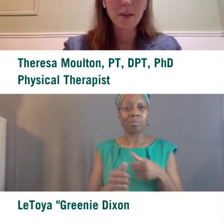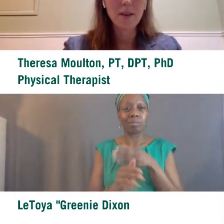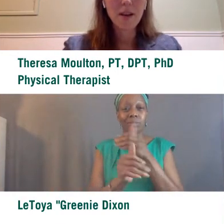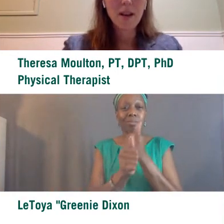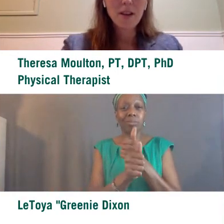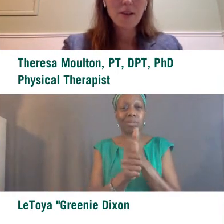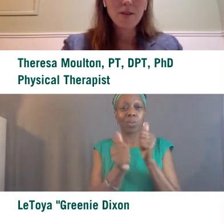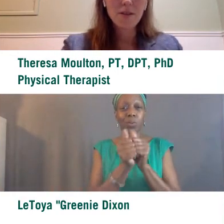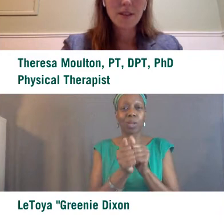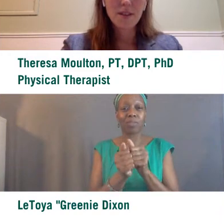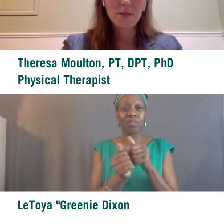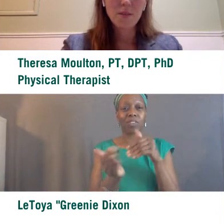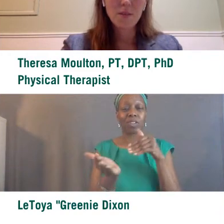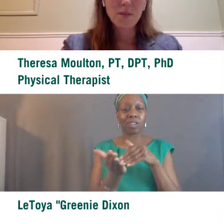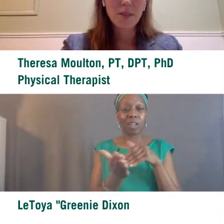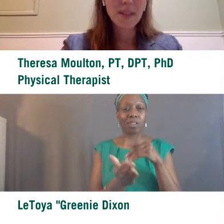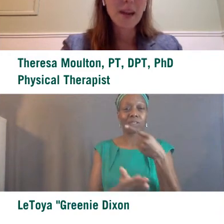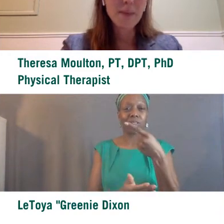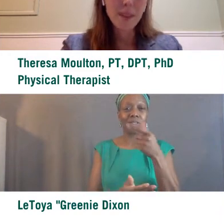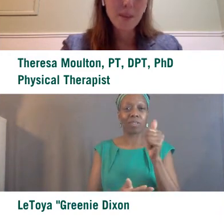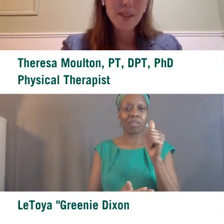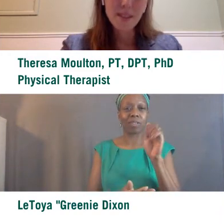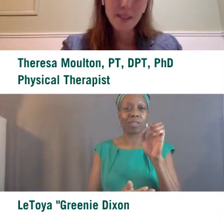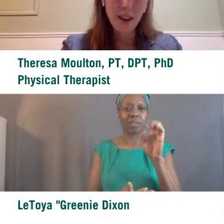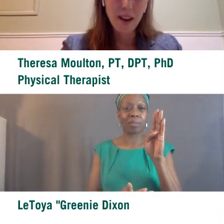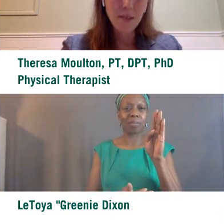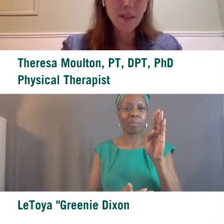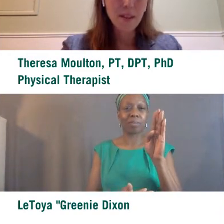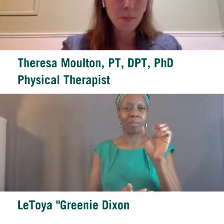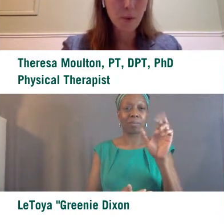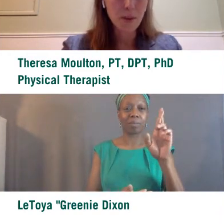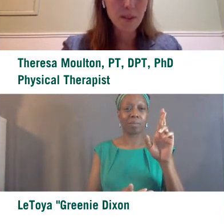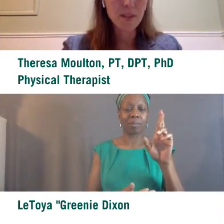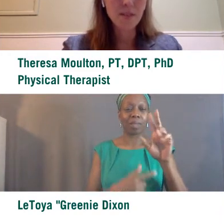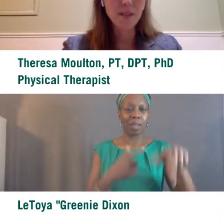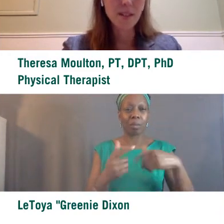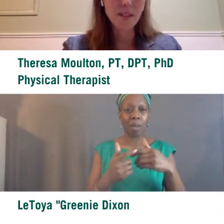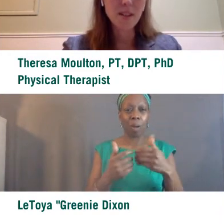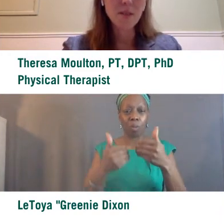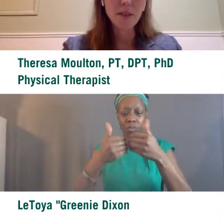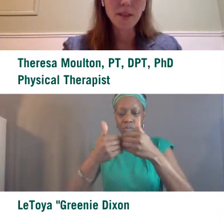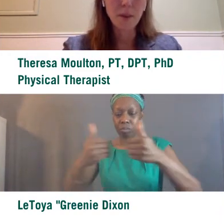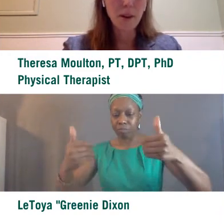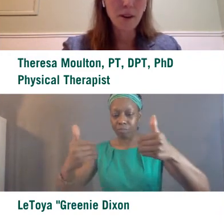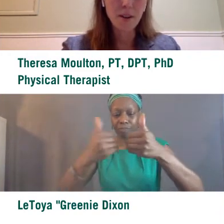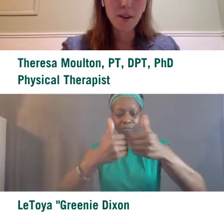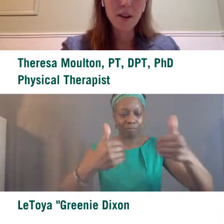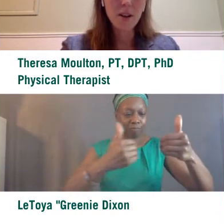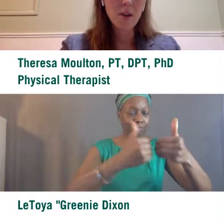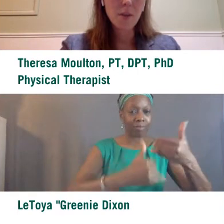about the gaps that we still have and the importance of continuing to partner